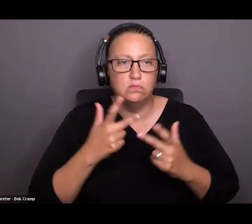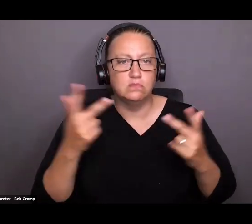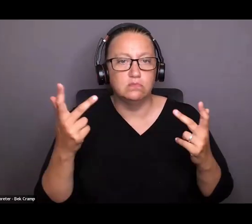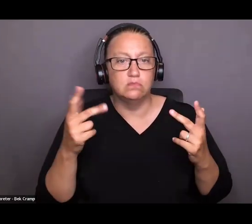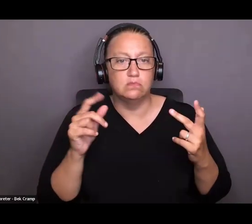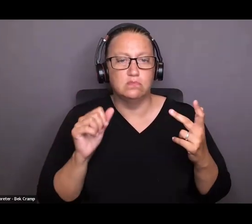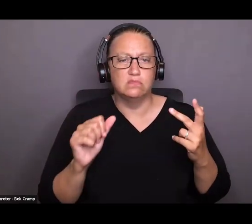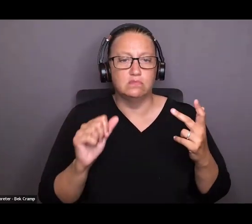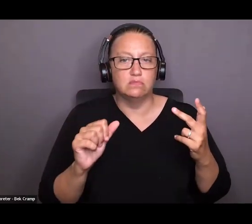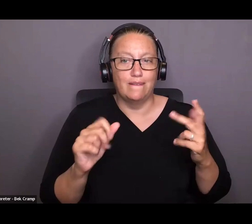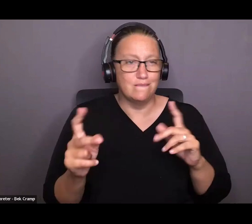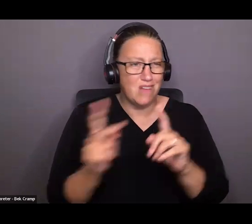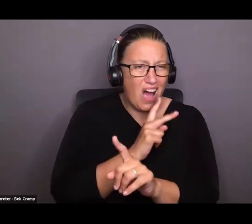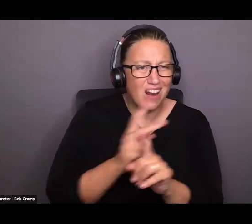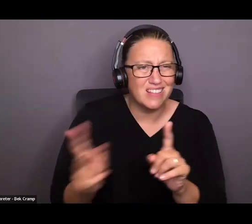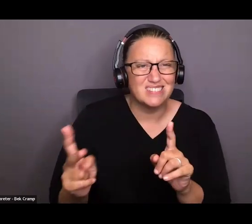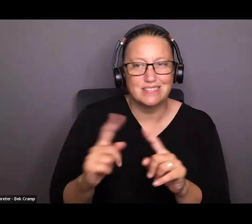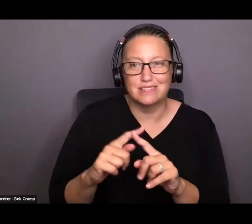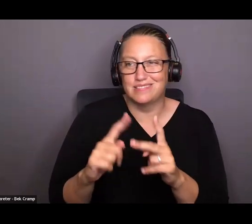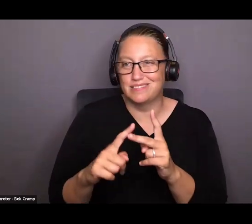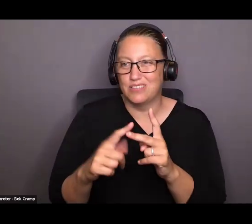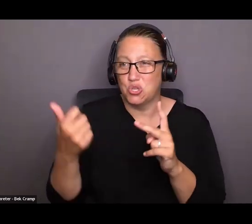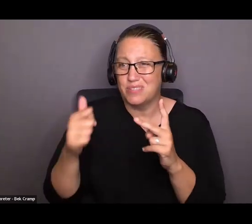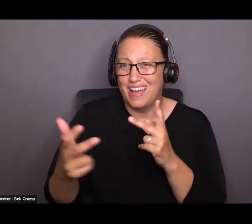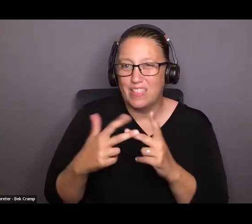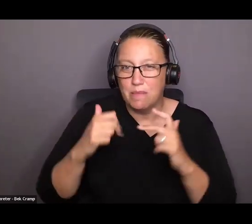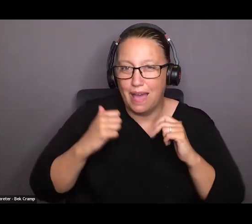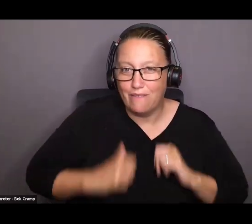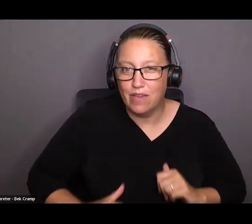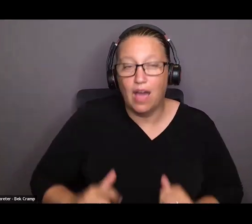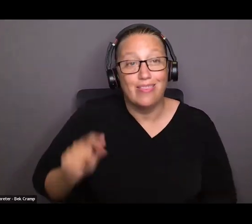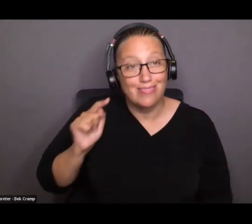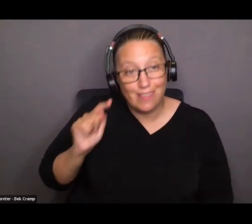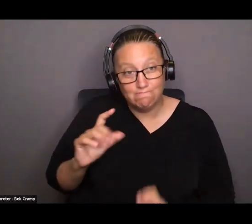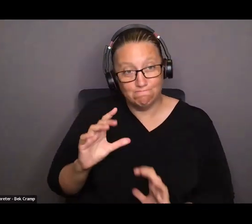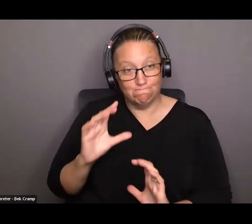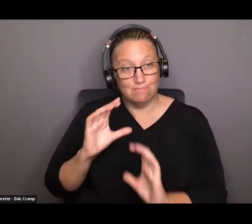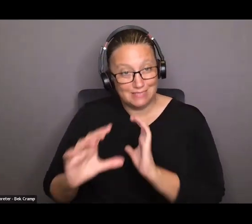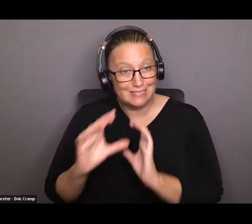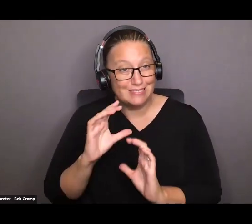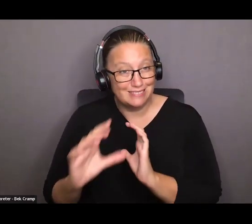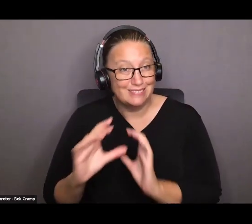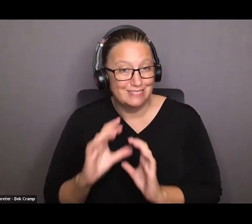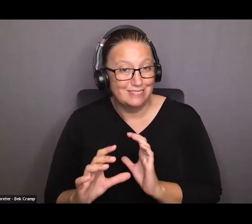that might use violence or use other behaviours, it's because usually these other terrible things